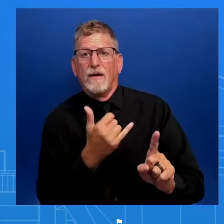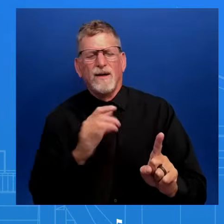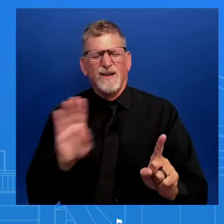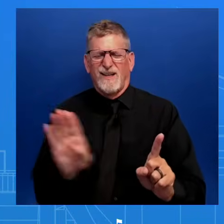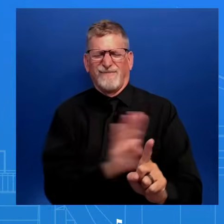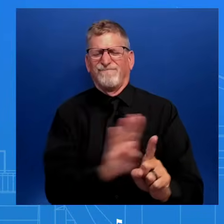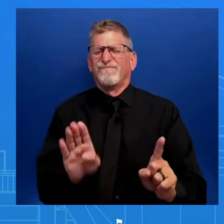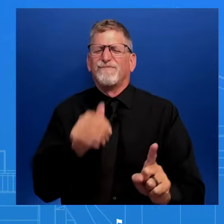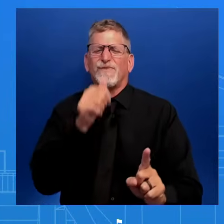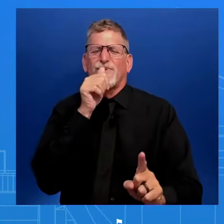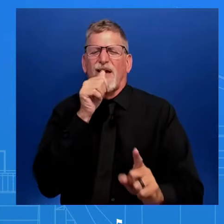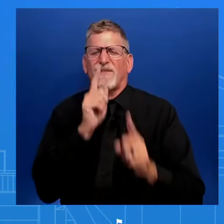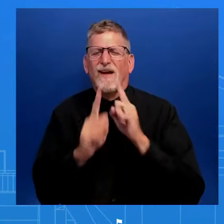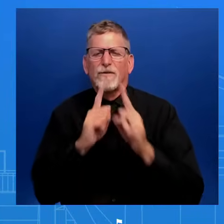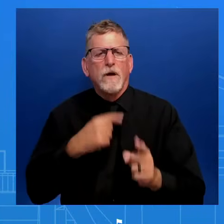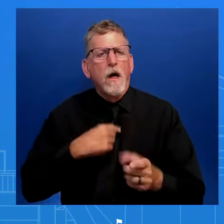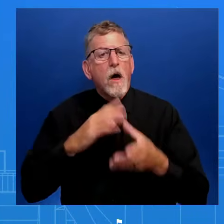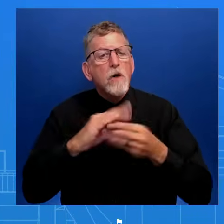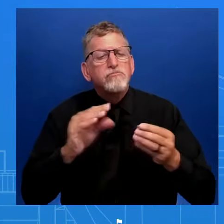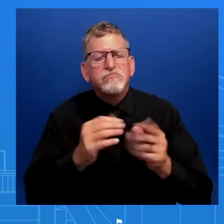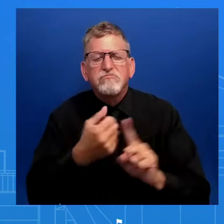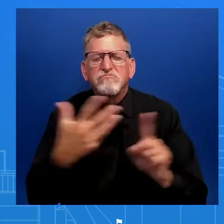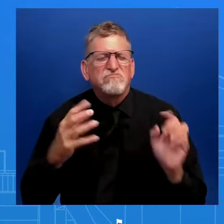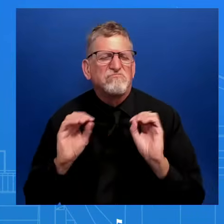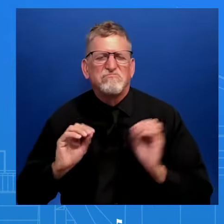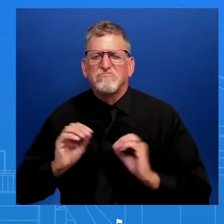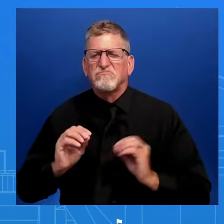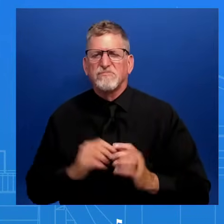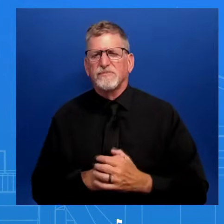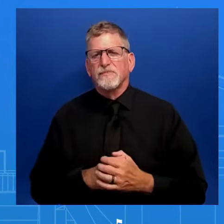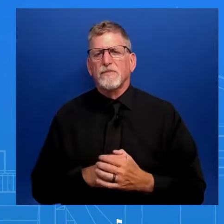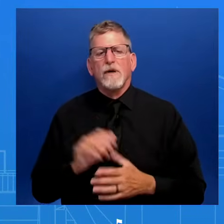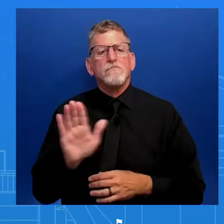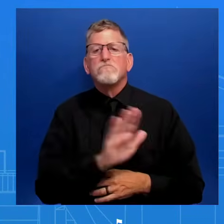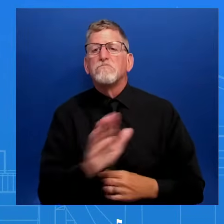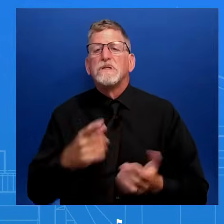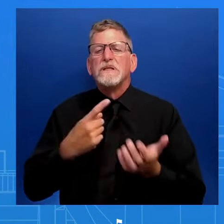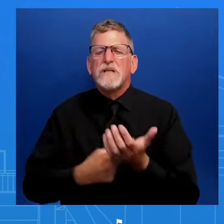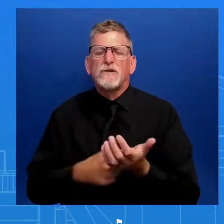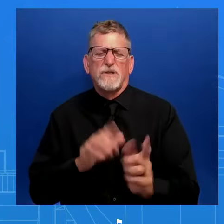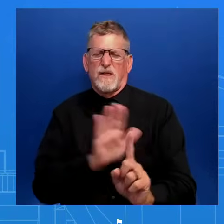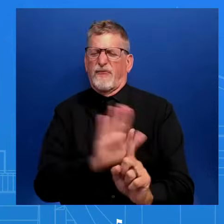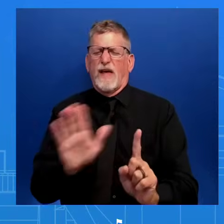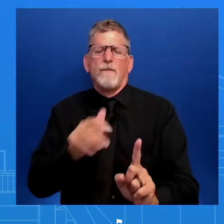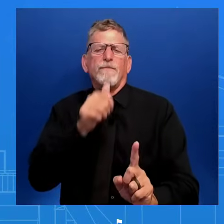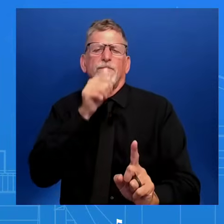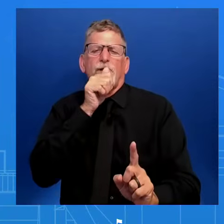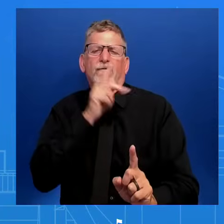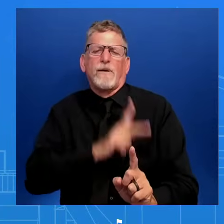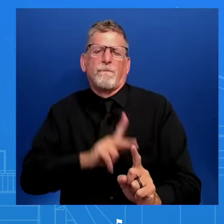So, that's what he's going to be doing tomorrow. It is going to be his first time in Maine. He -- like the President said, he goes --